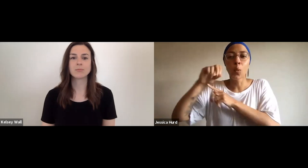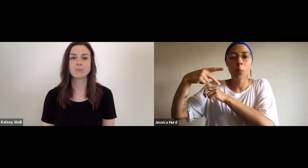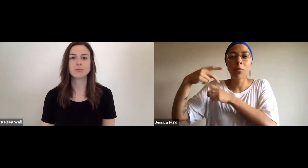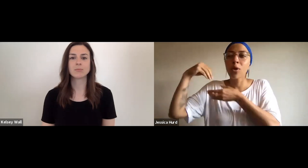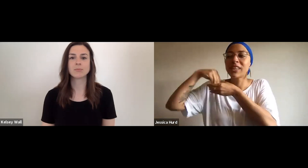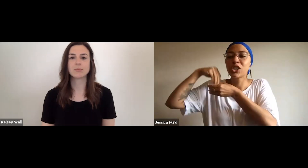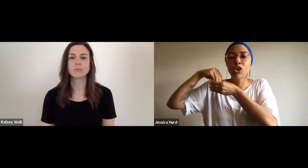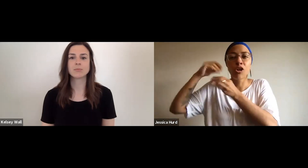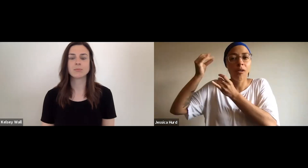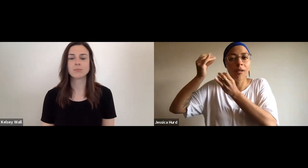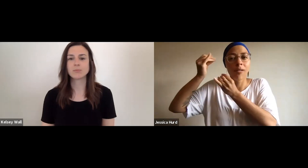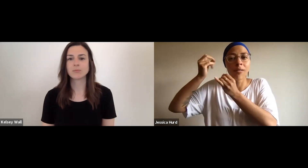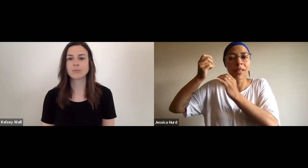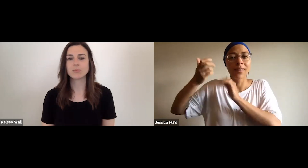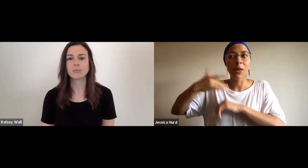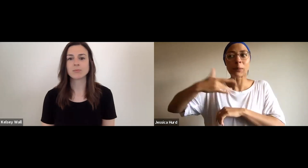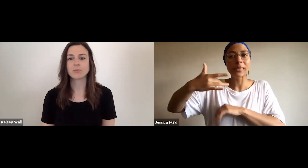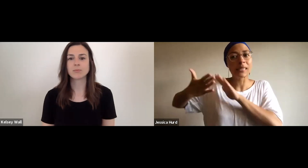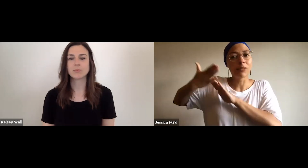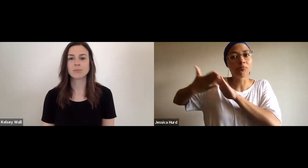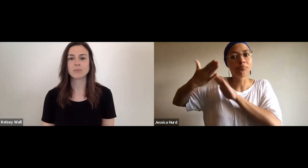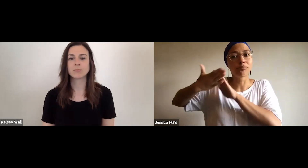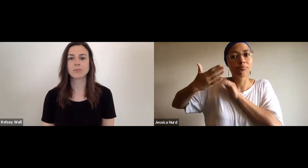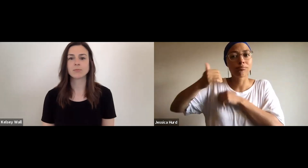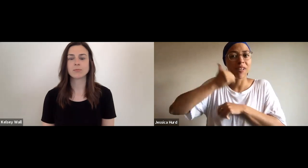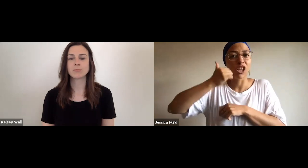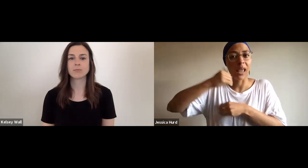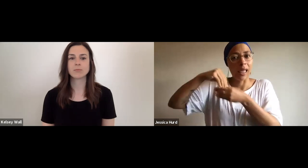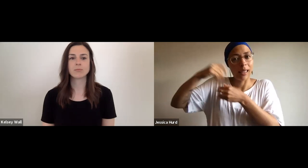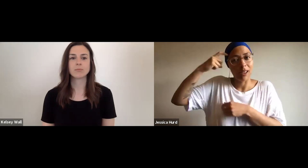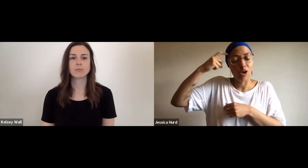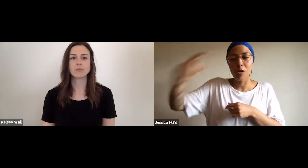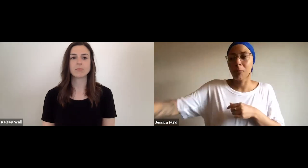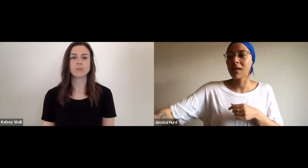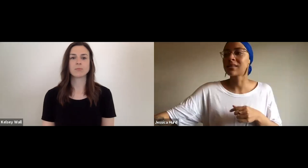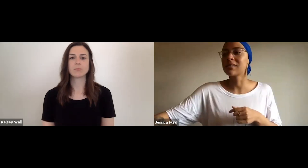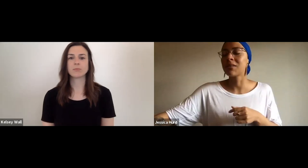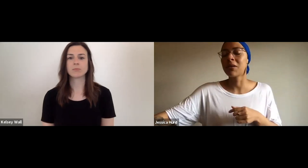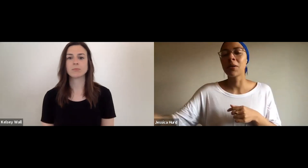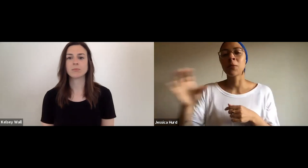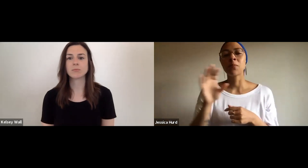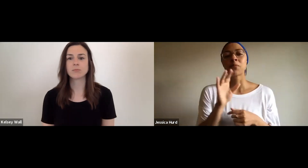we're constantly having thoughts running on a loop in our mind. You're constantly thinking-- you never stop--